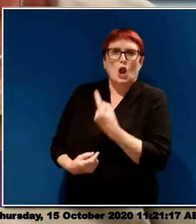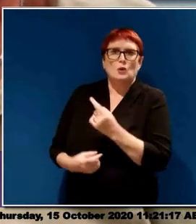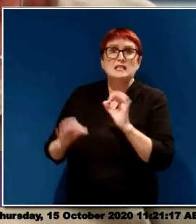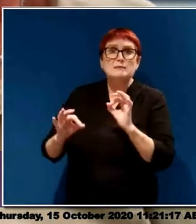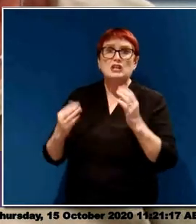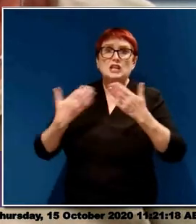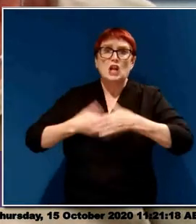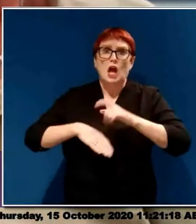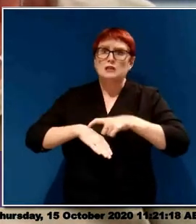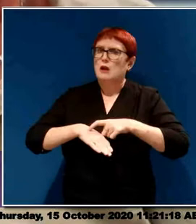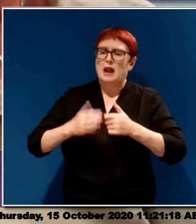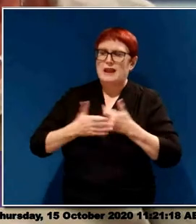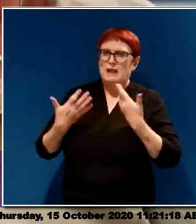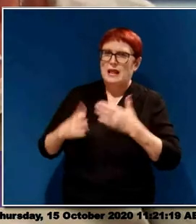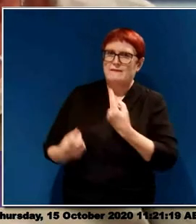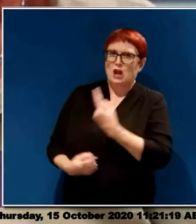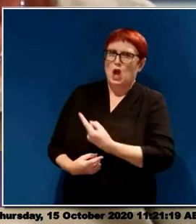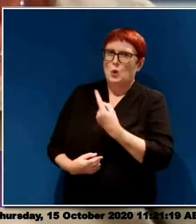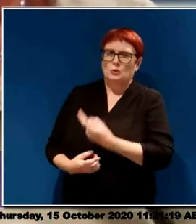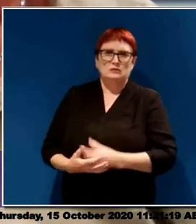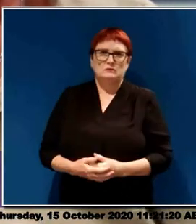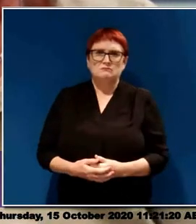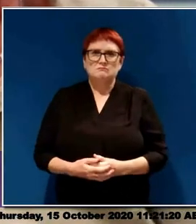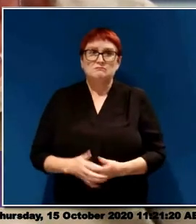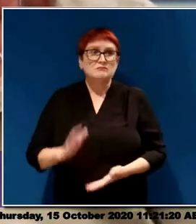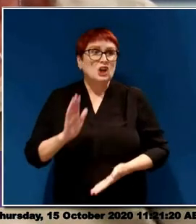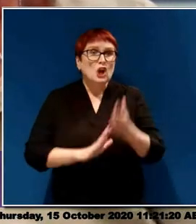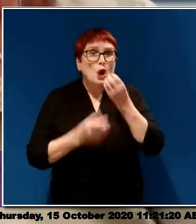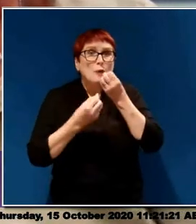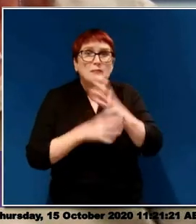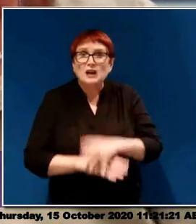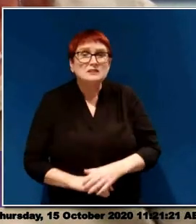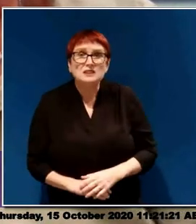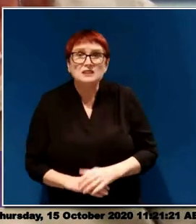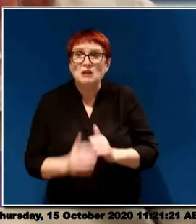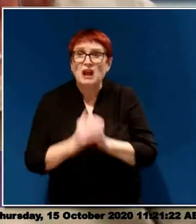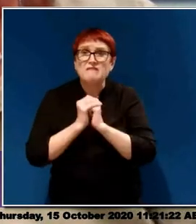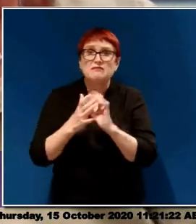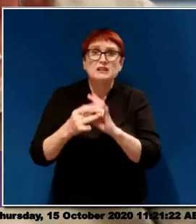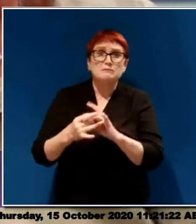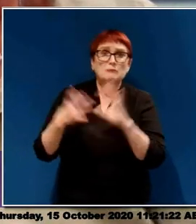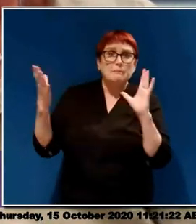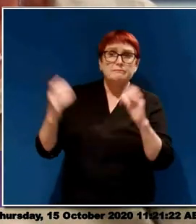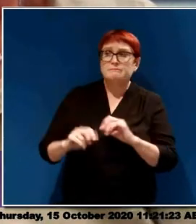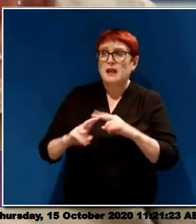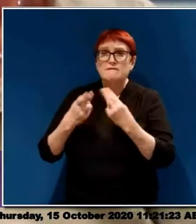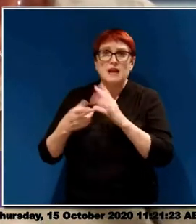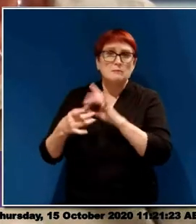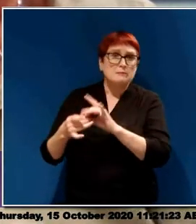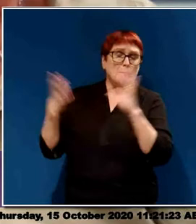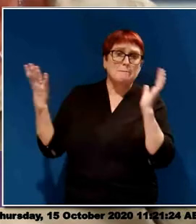Parties, families, we've lost friends, family, because of that reason, because we don't go to family functions.